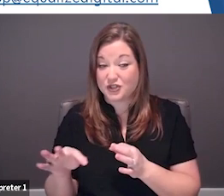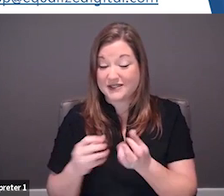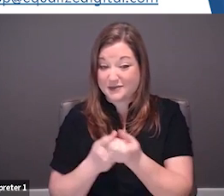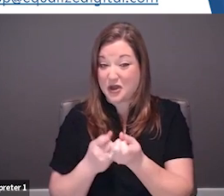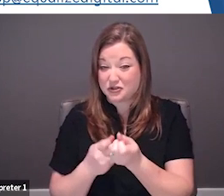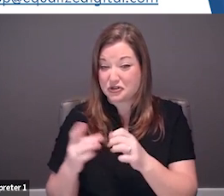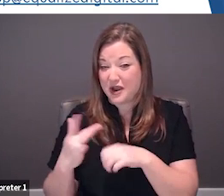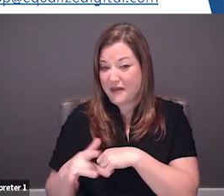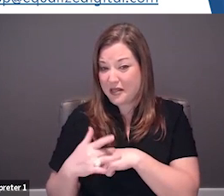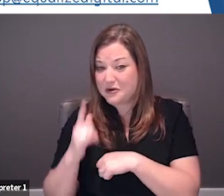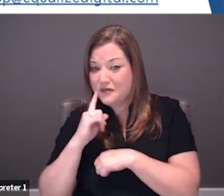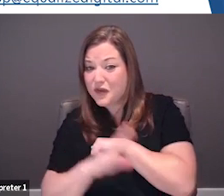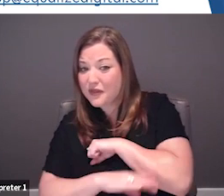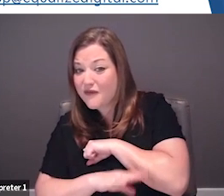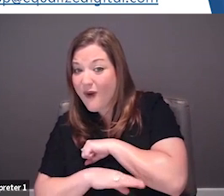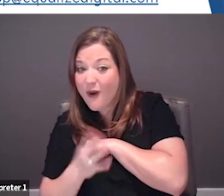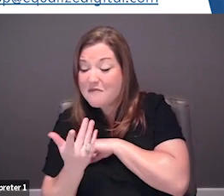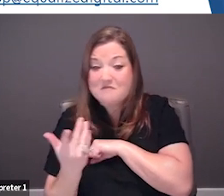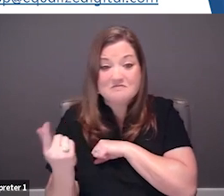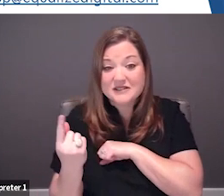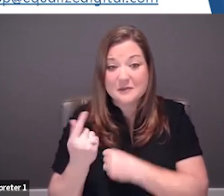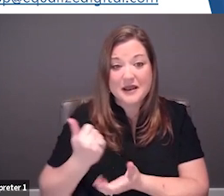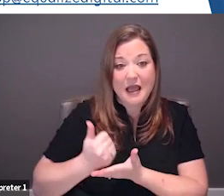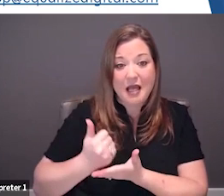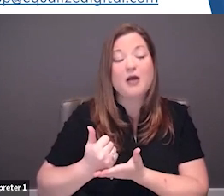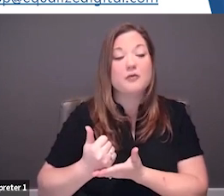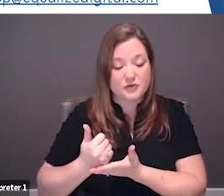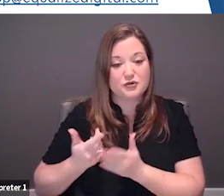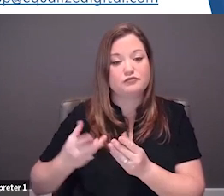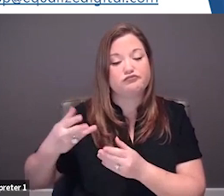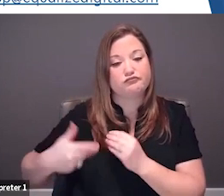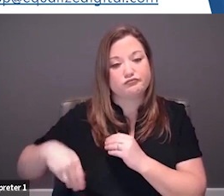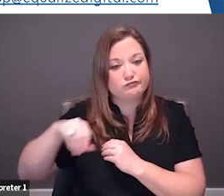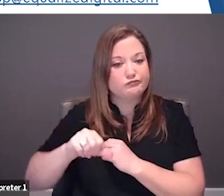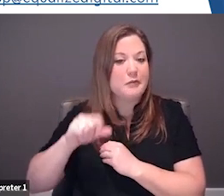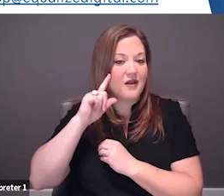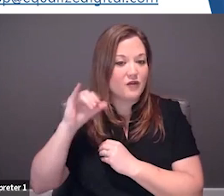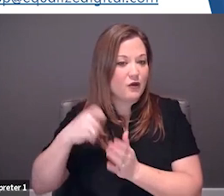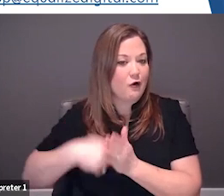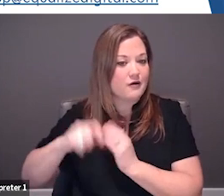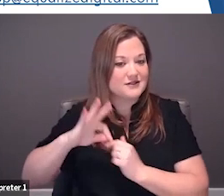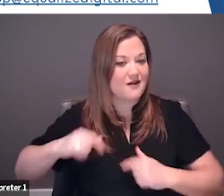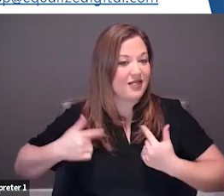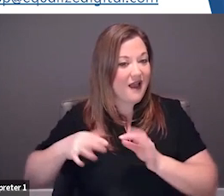Looking for someone to help with covering the cost of live captions. Then of course, always appreciate assistance